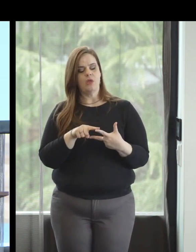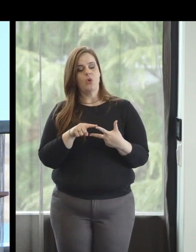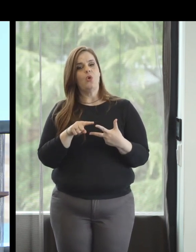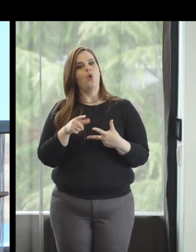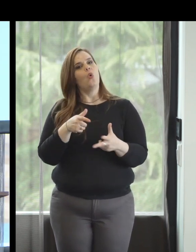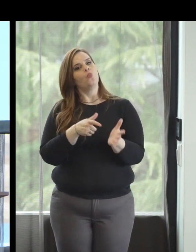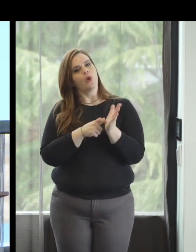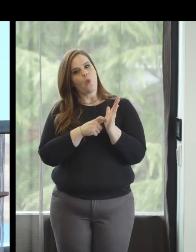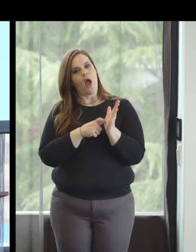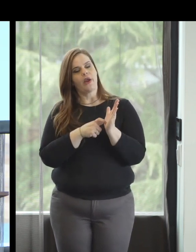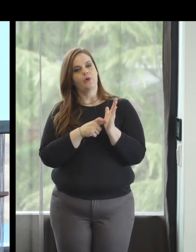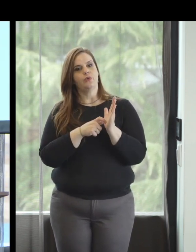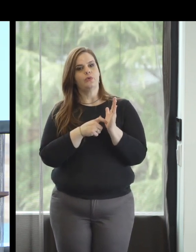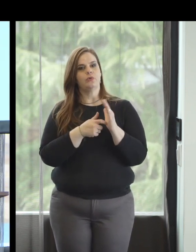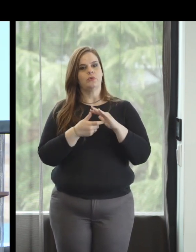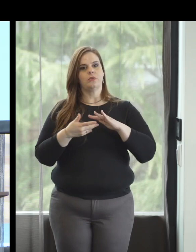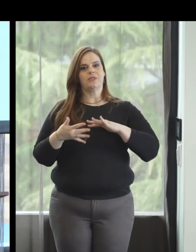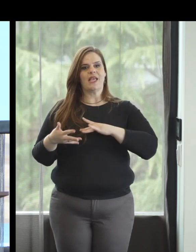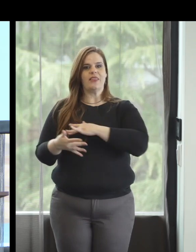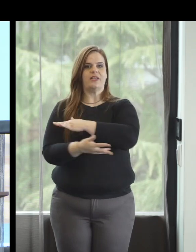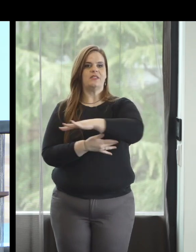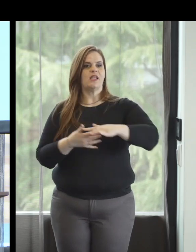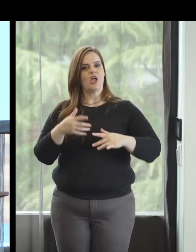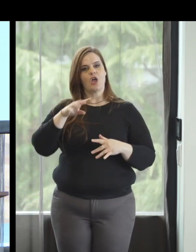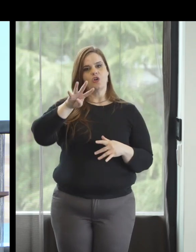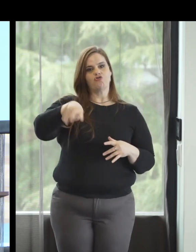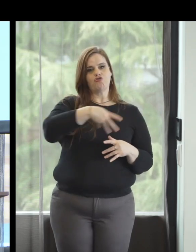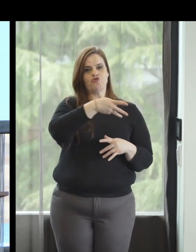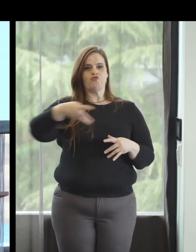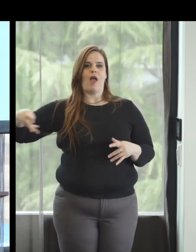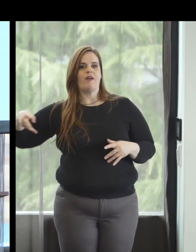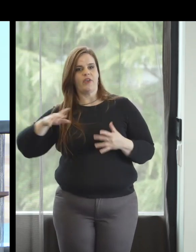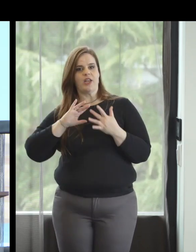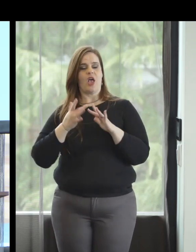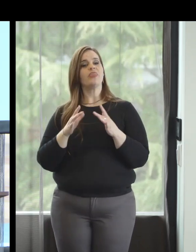requires an underlying graph network that connects 3 types